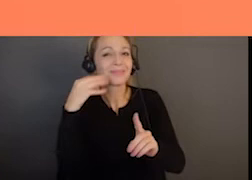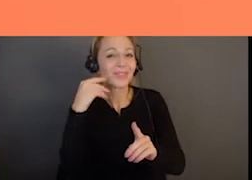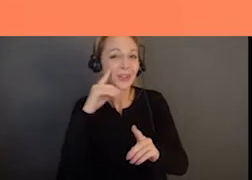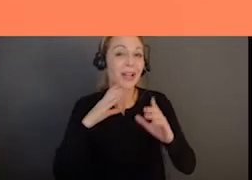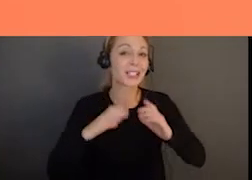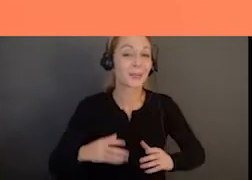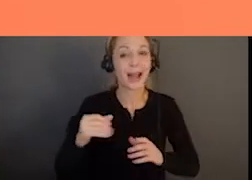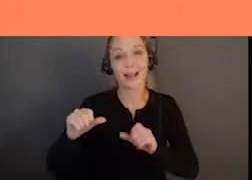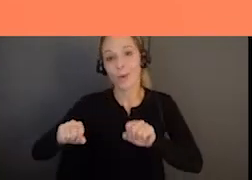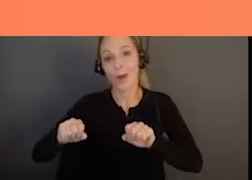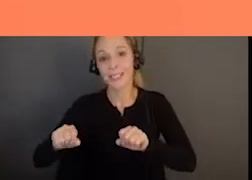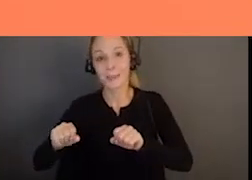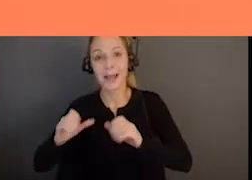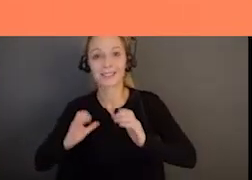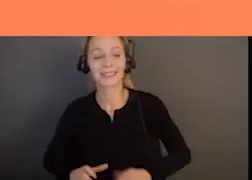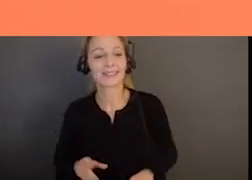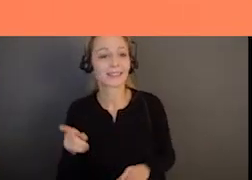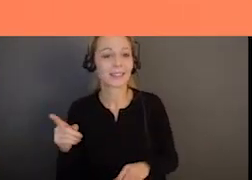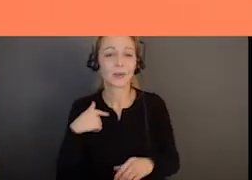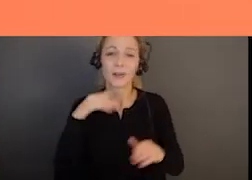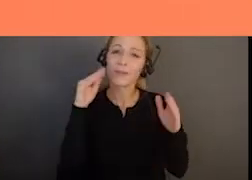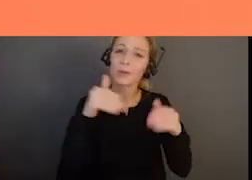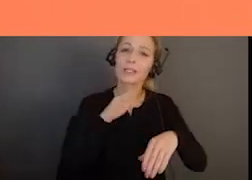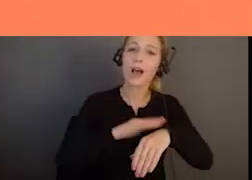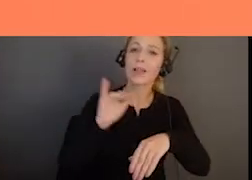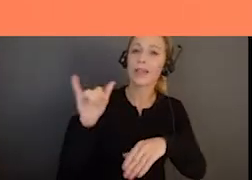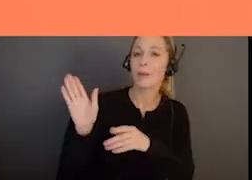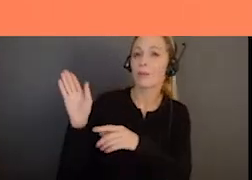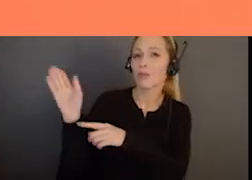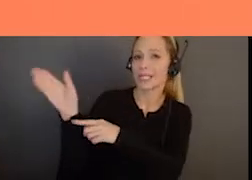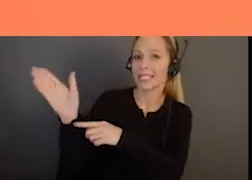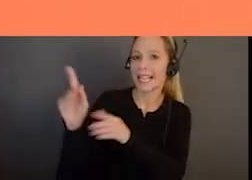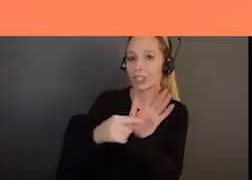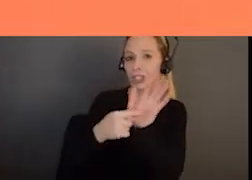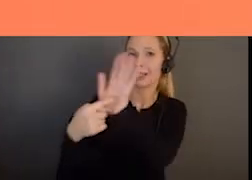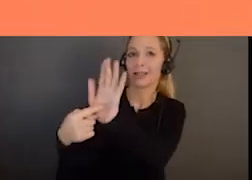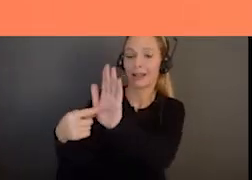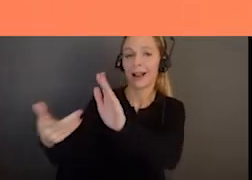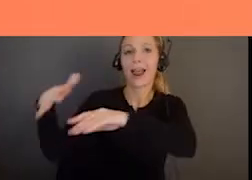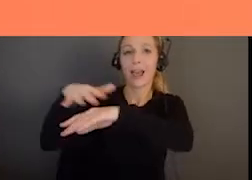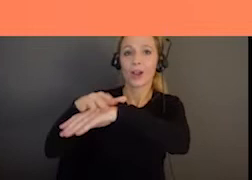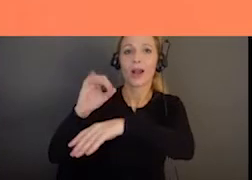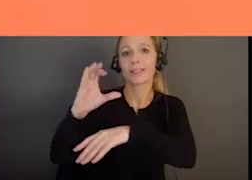WE'VE BEEN FOCUSING ON THE PRESENTATION LAYER OF THE CMS FOR THE PAST COUPLE YEARS THE INTRODUCTION OF